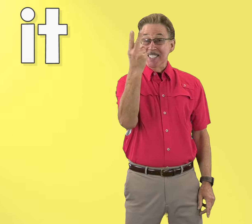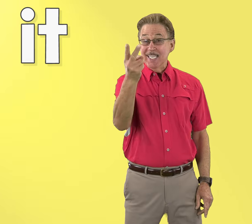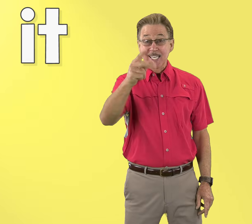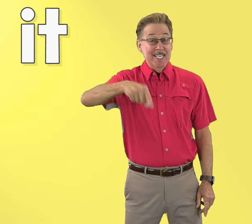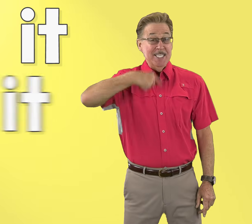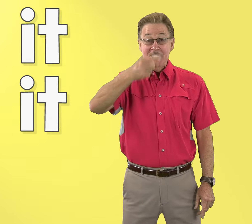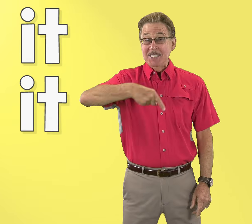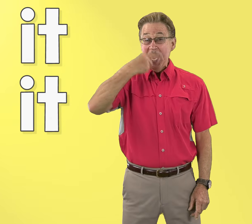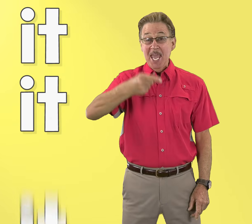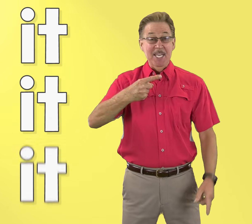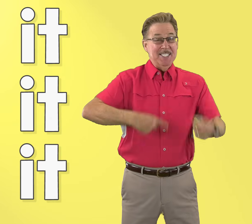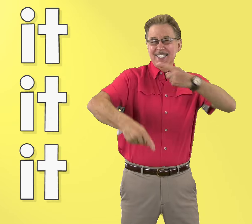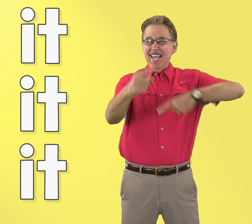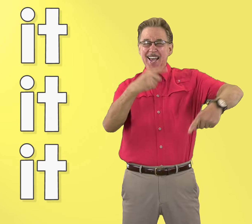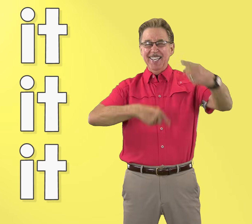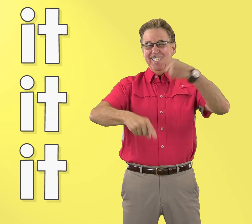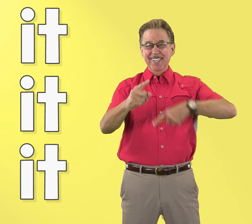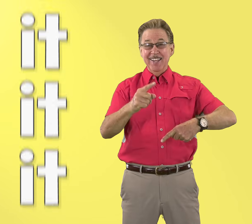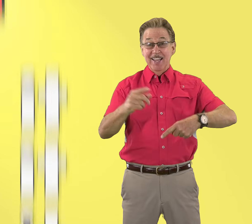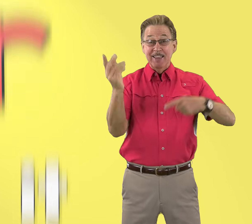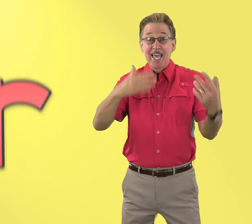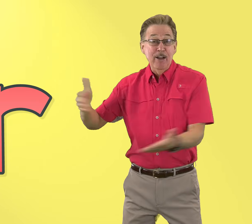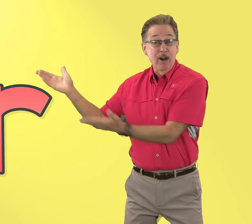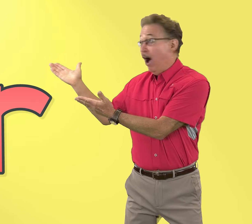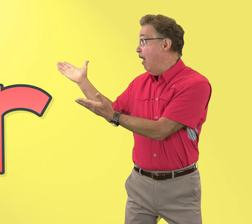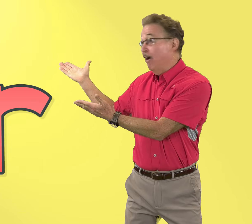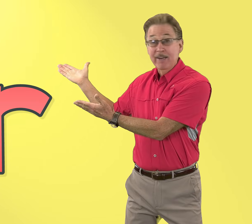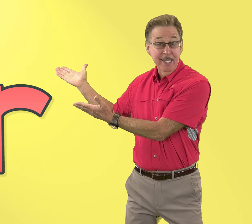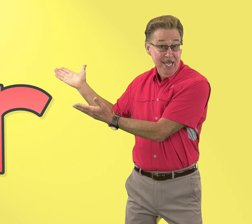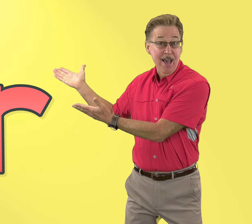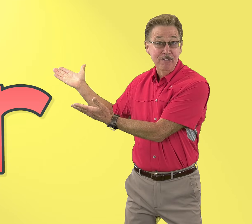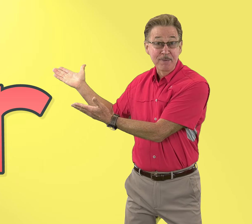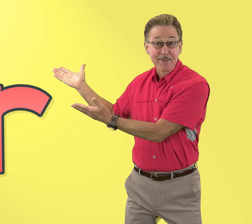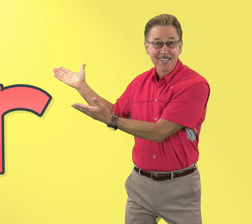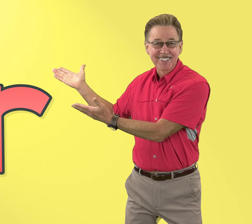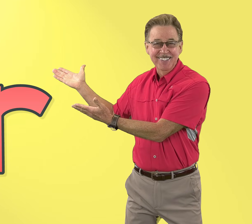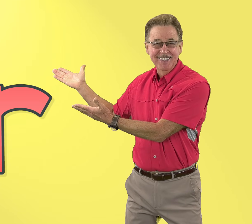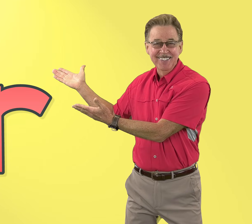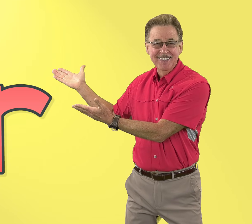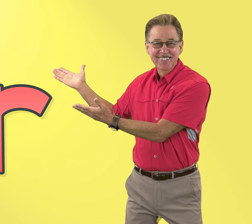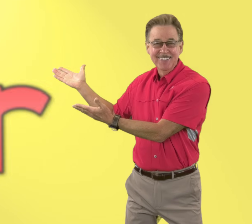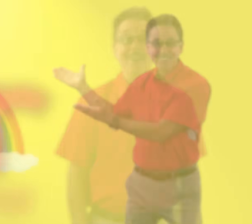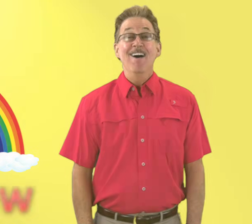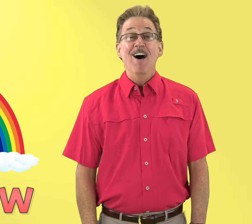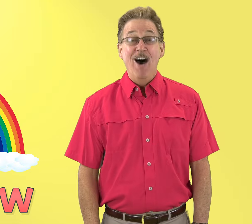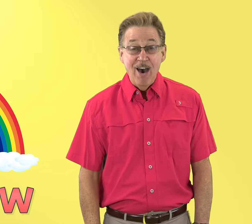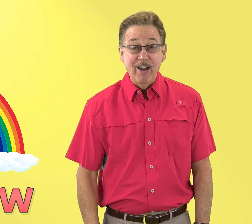See it, Say it Sign it Letter R r in the alphabet